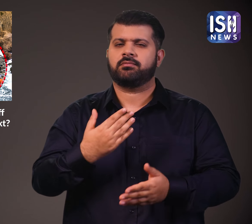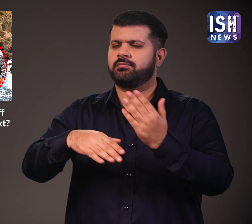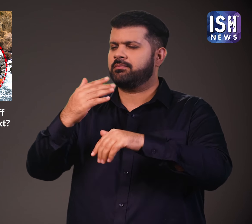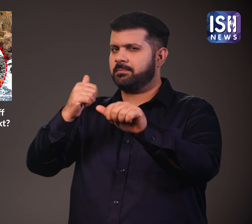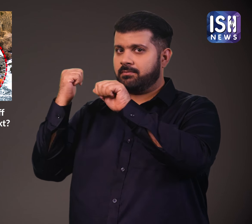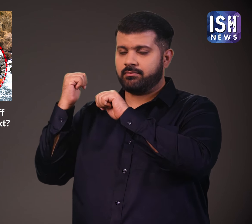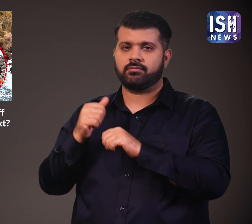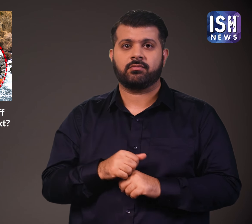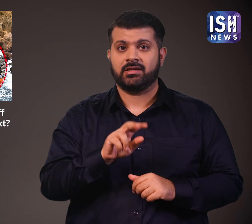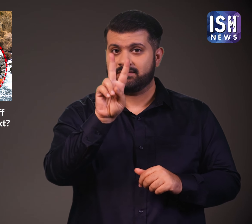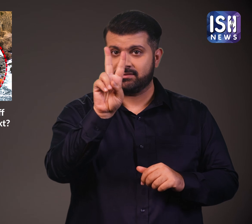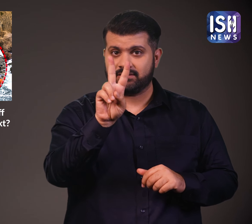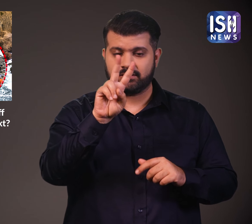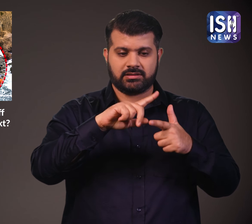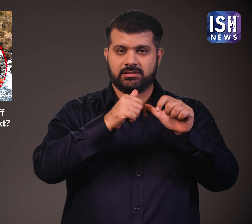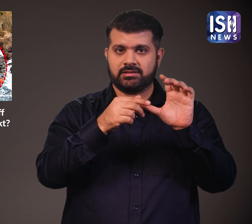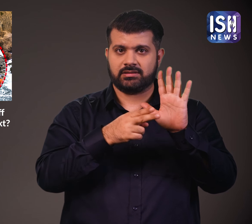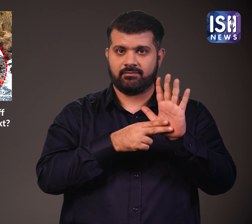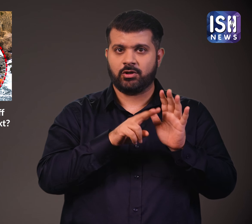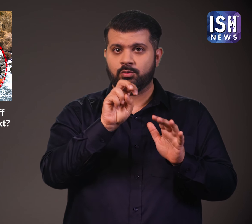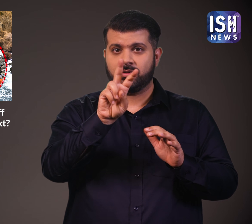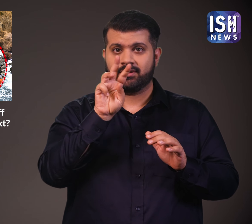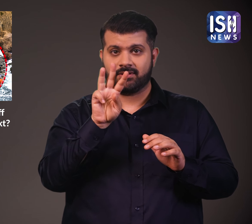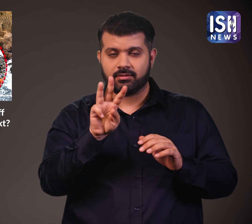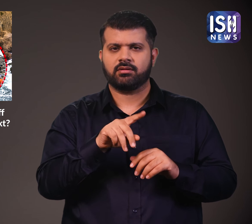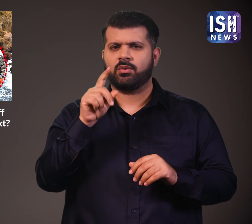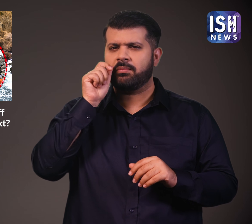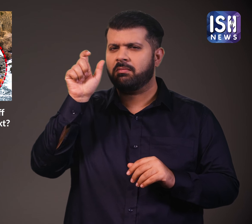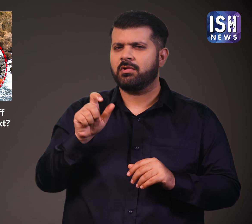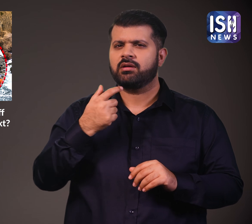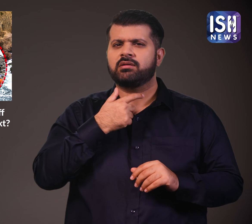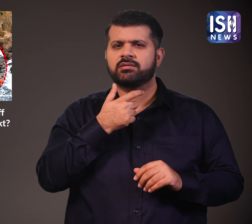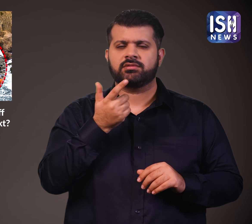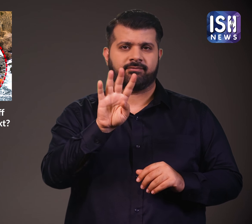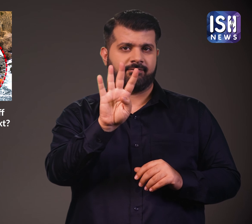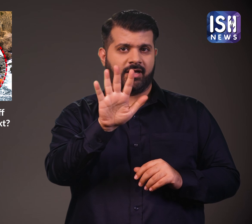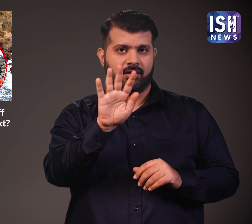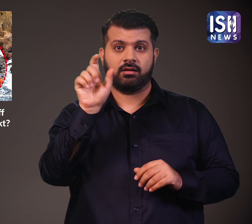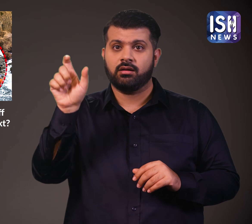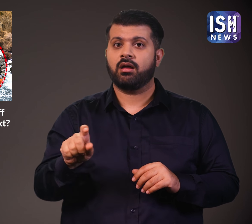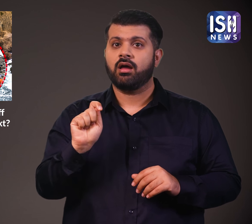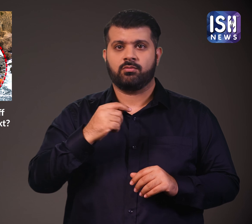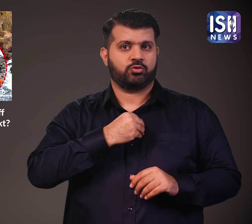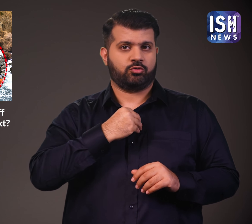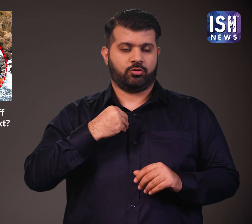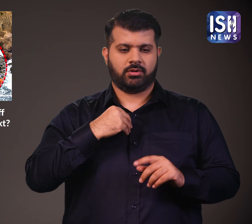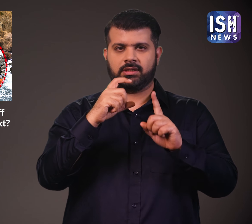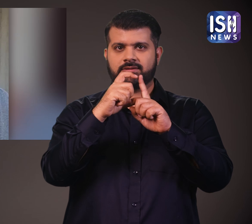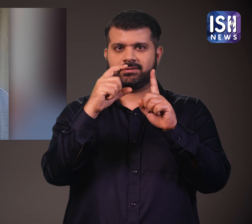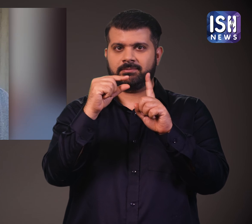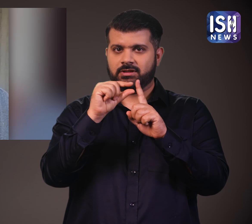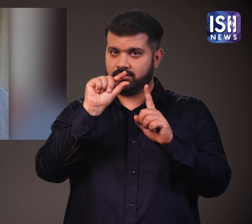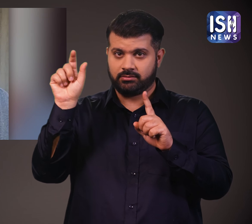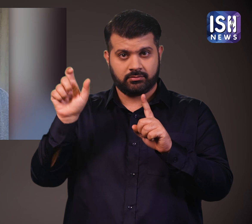On 2nd January 2023, 45-year-old Dr Dharmesh Patel,